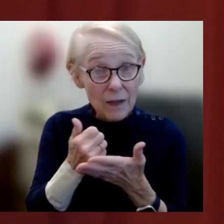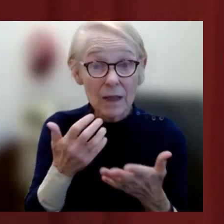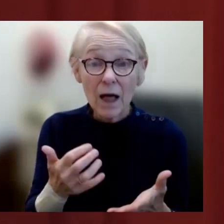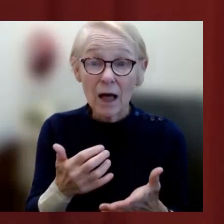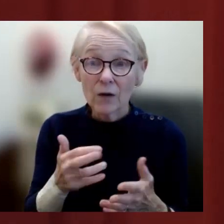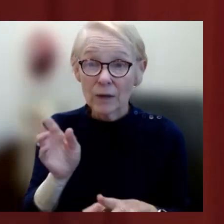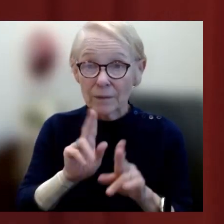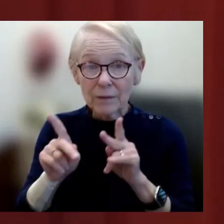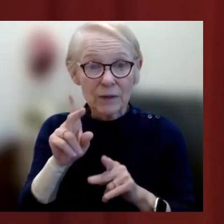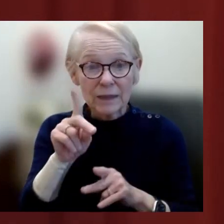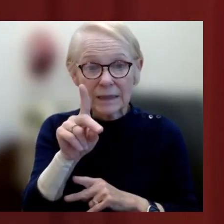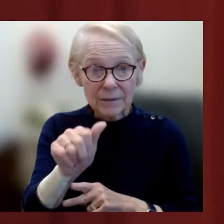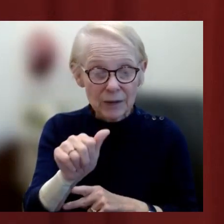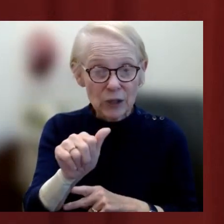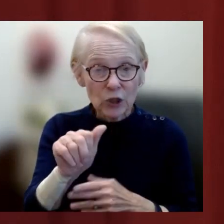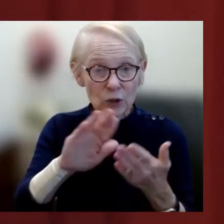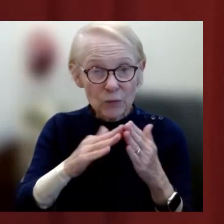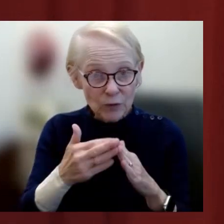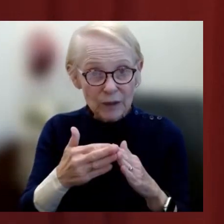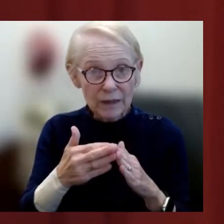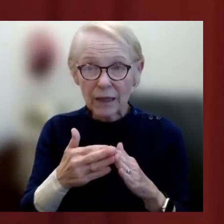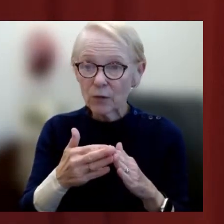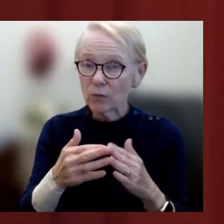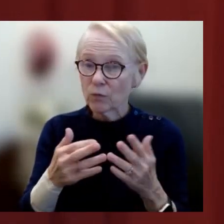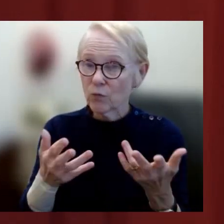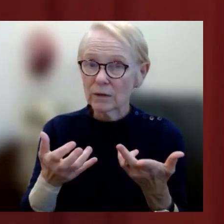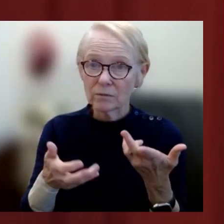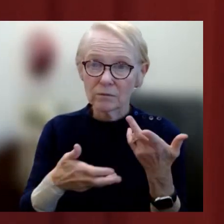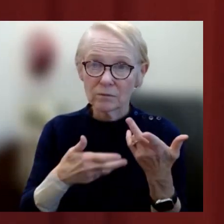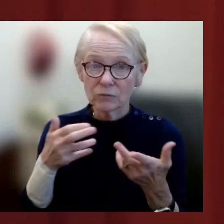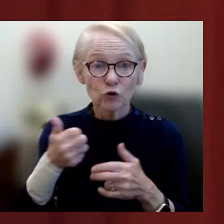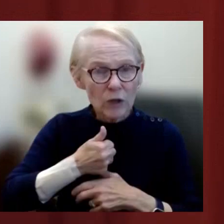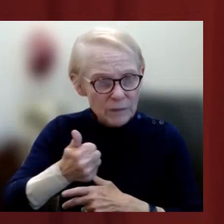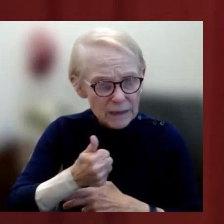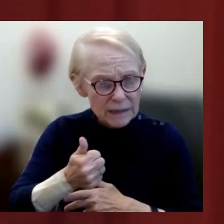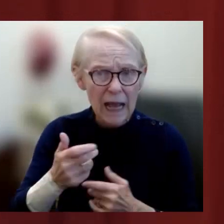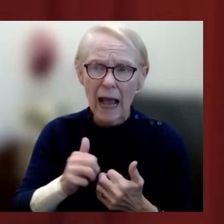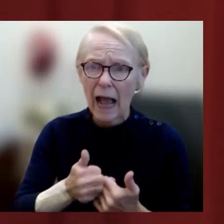disability Community who are really seeking for Transportation whether it's barter Transportation